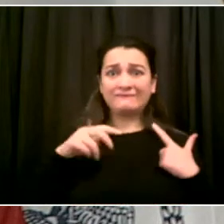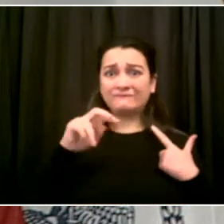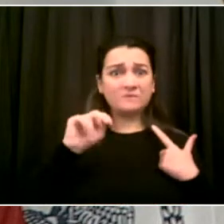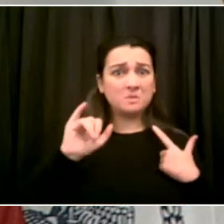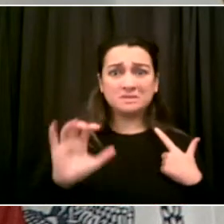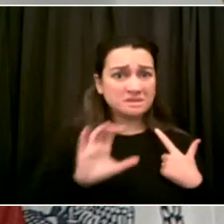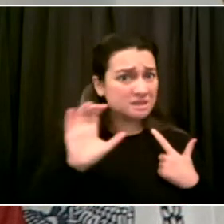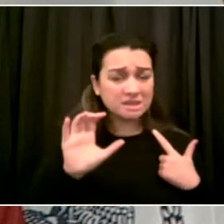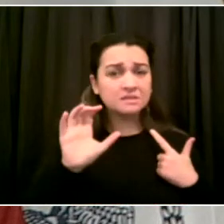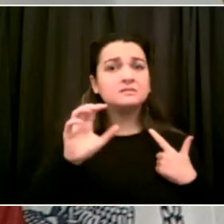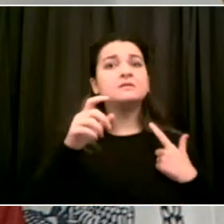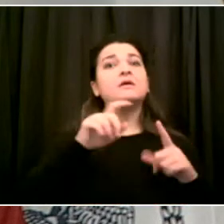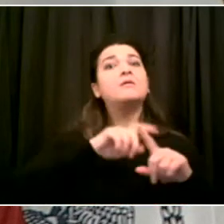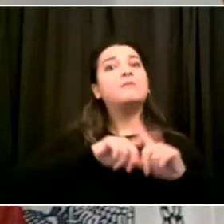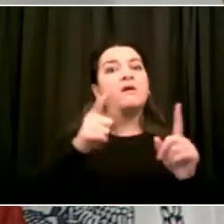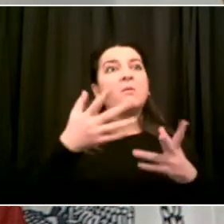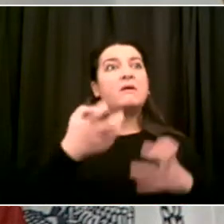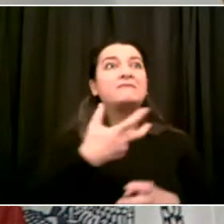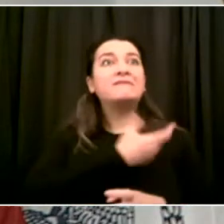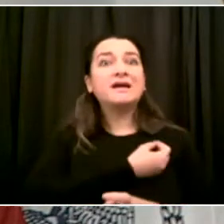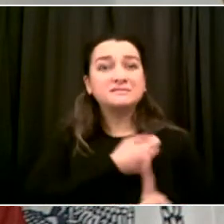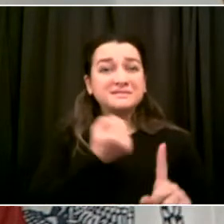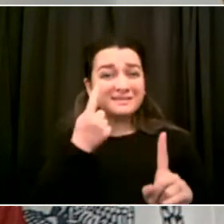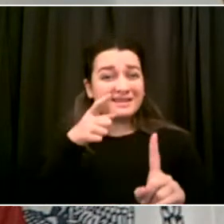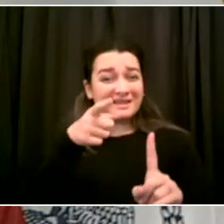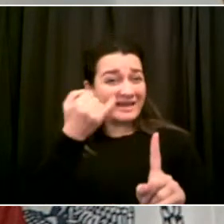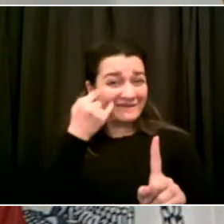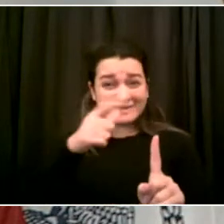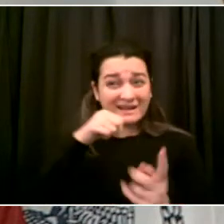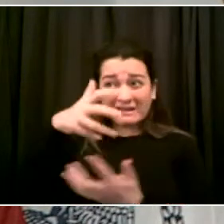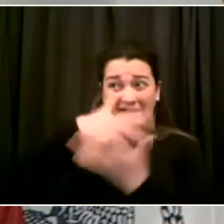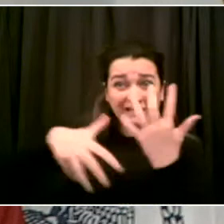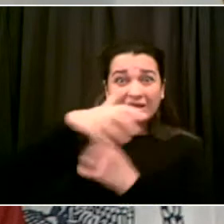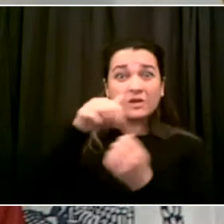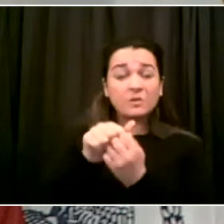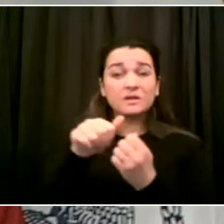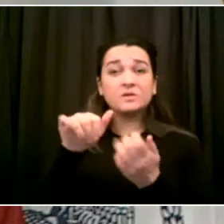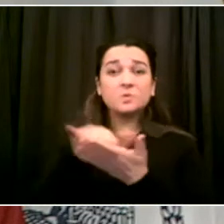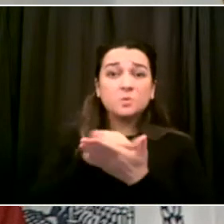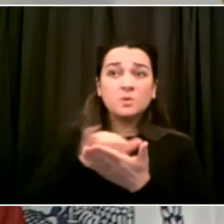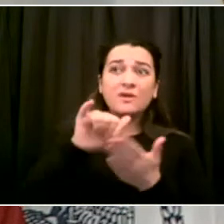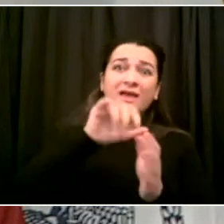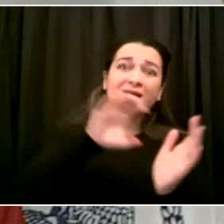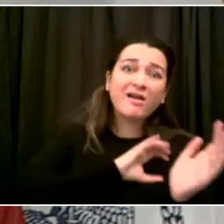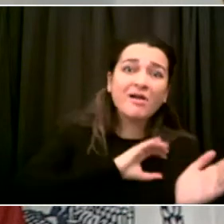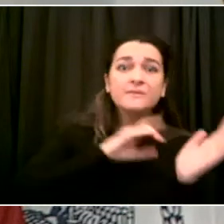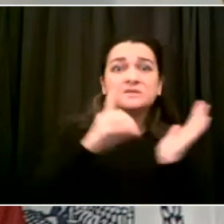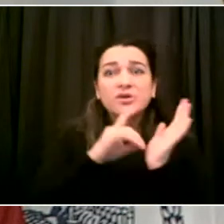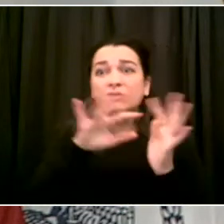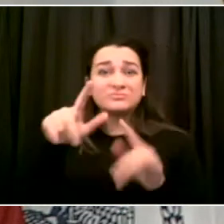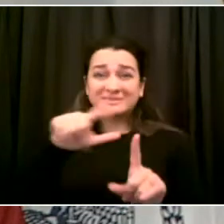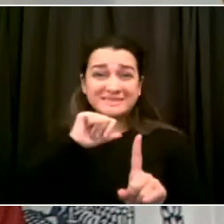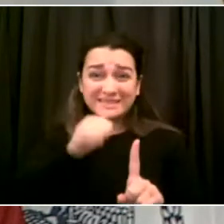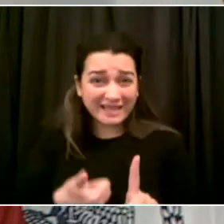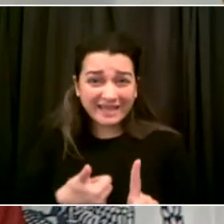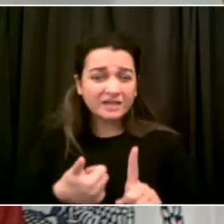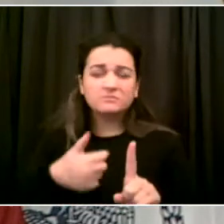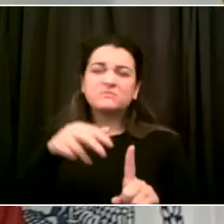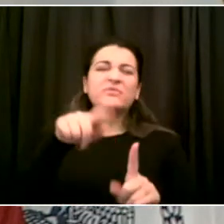SITES IN THEIR COUNTIES AND GET THEIR VACCINE. THTHT AISIS THEHE FAIREST OUTCOME. BUT WITH PRIVATE